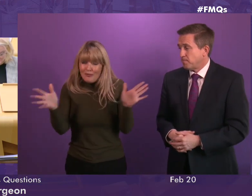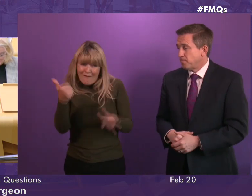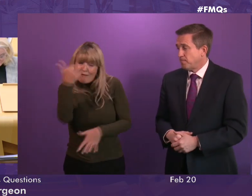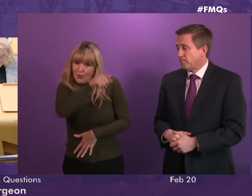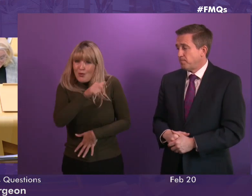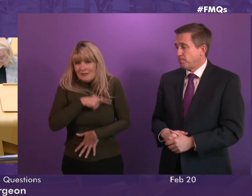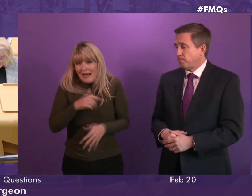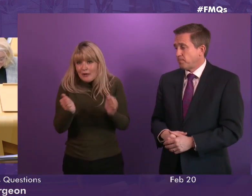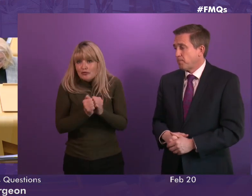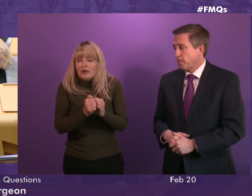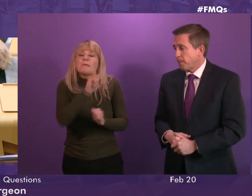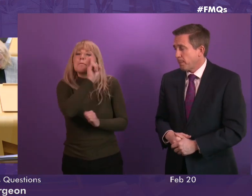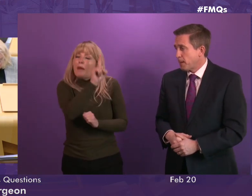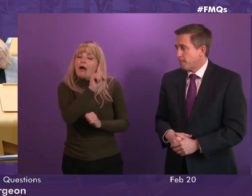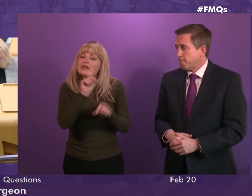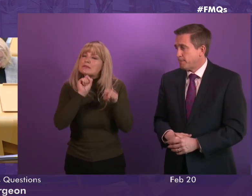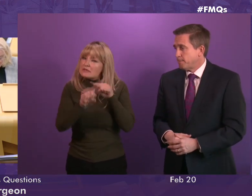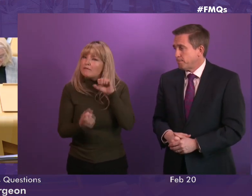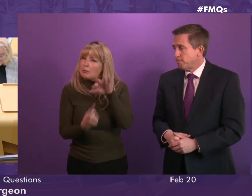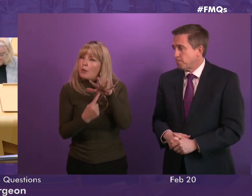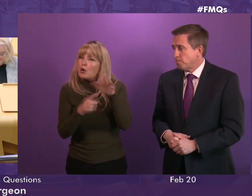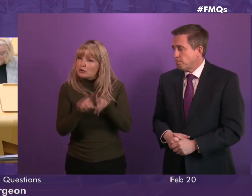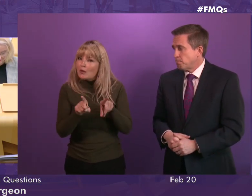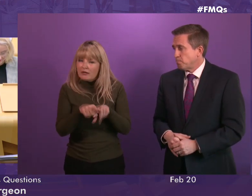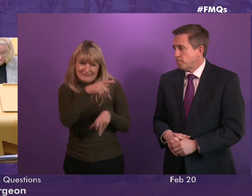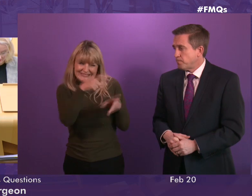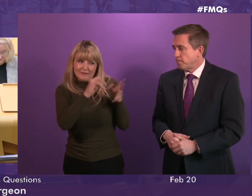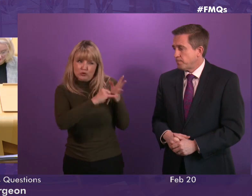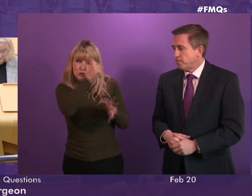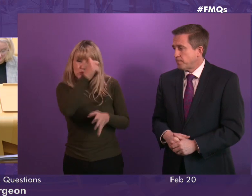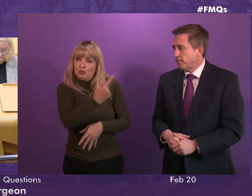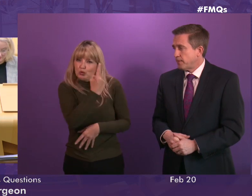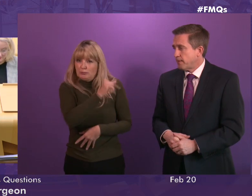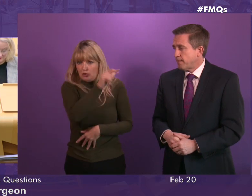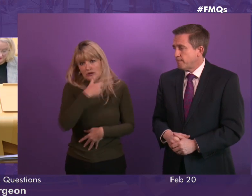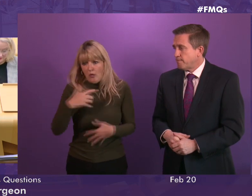the specifics are important. As David Stewart knows from his long-standing interest in the